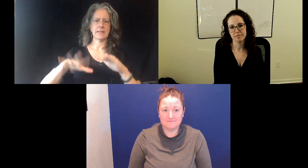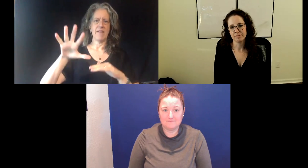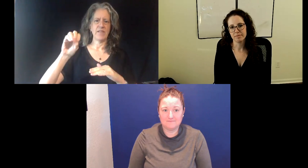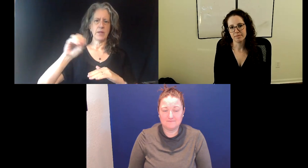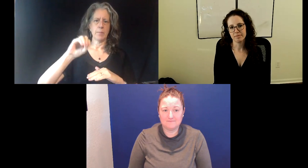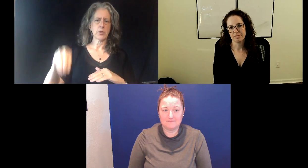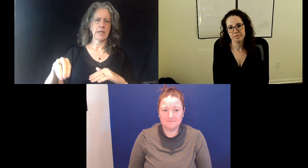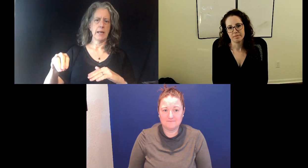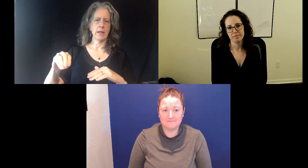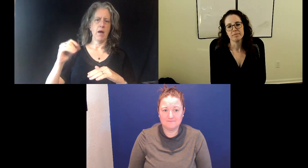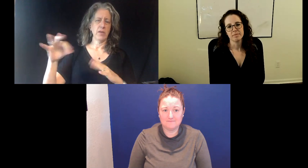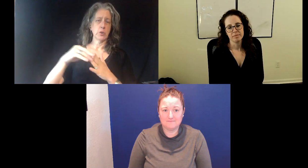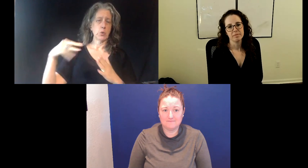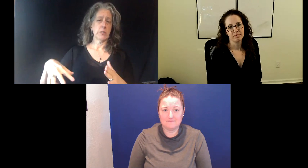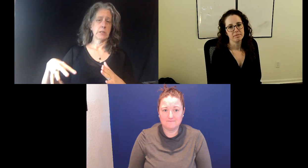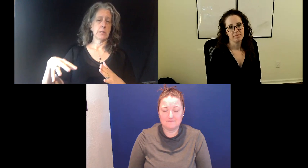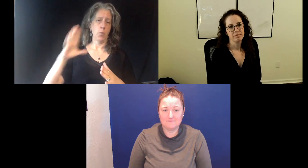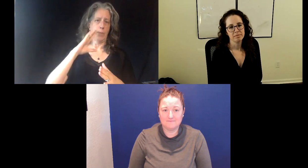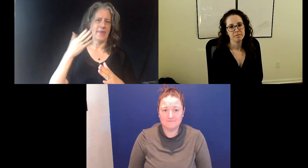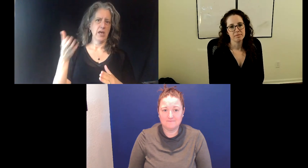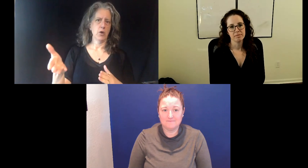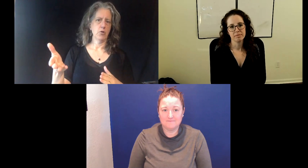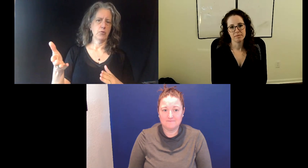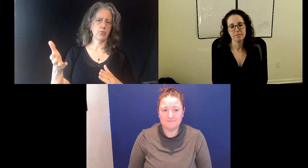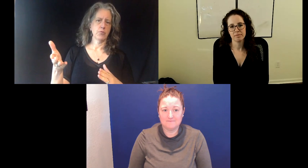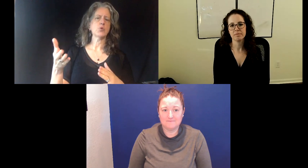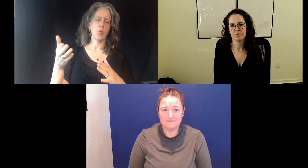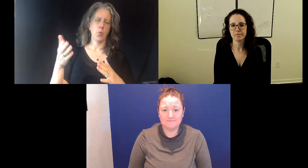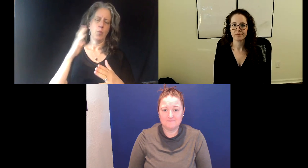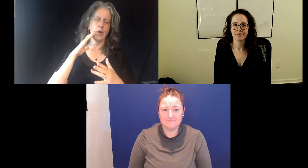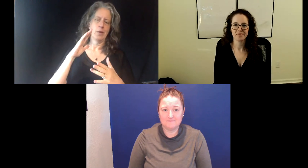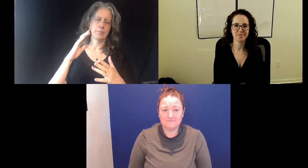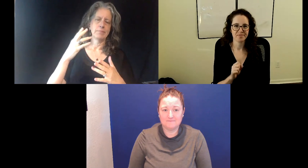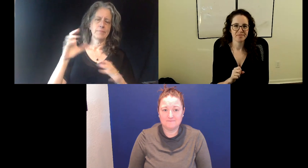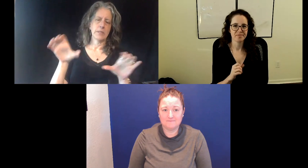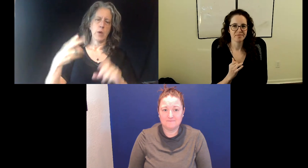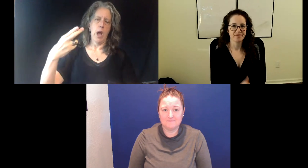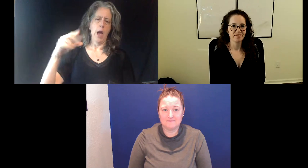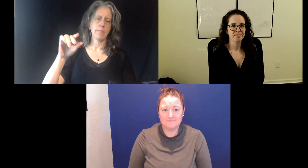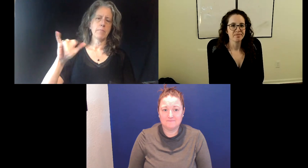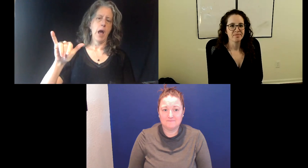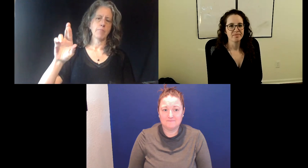on campus less than 50 percent of the students will be there at on that campus experience so